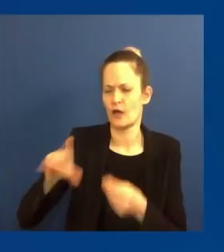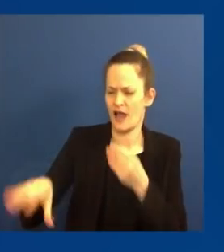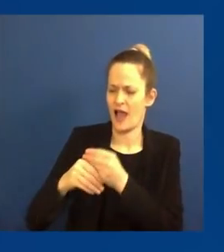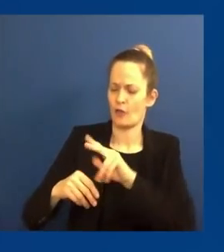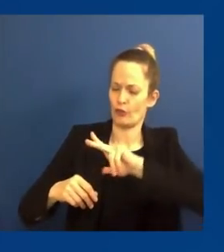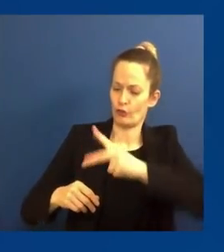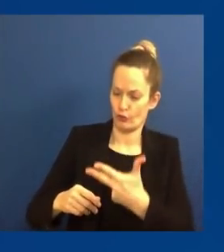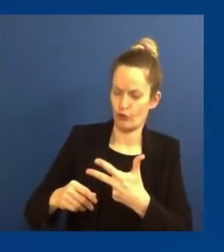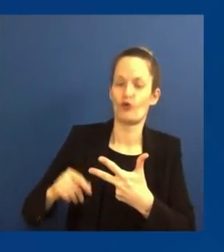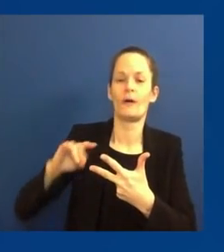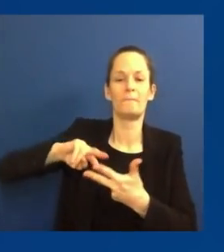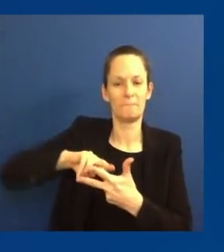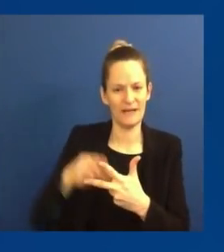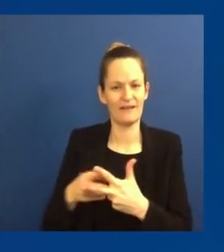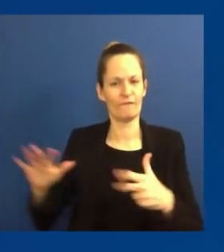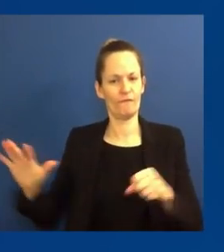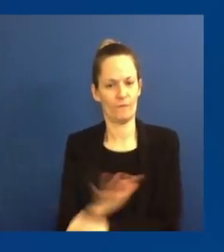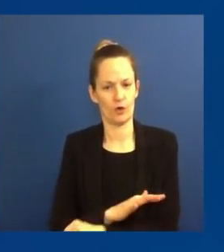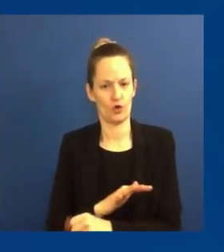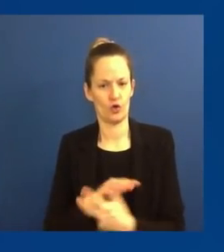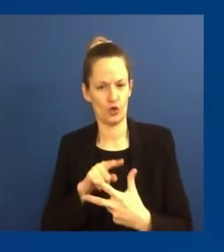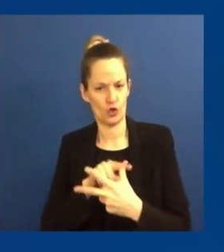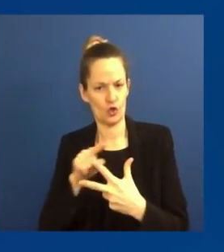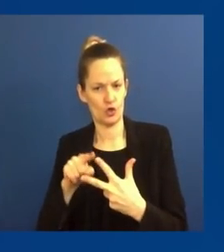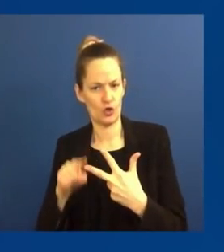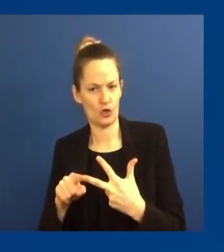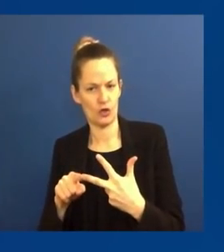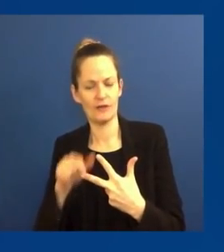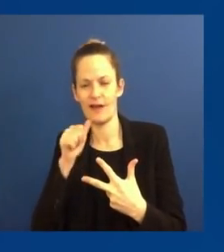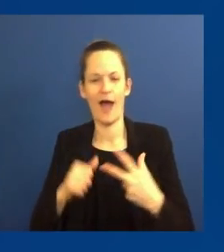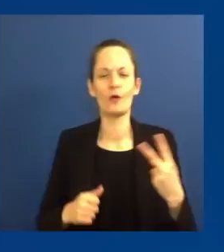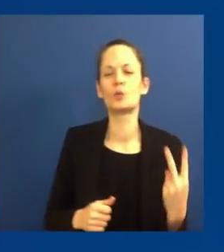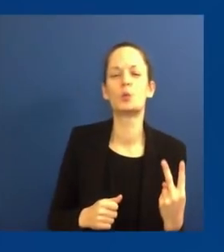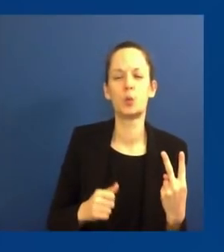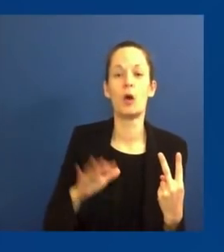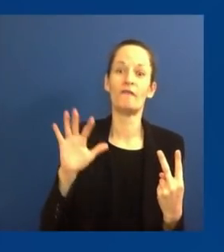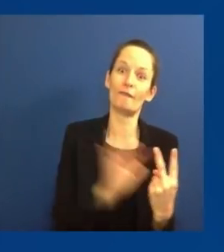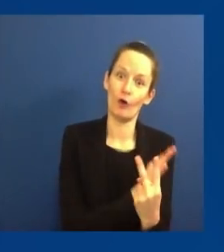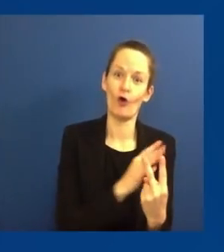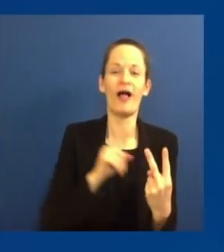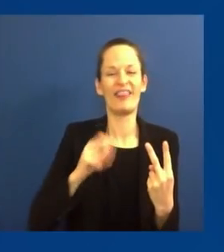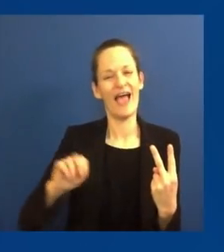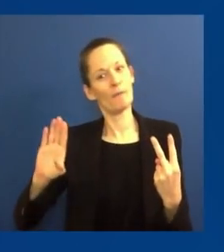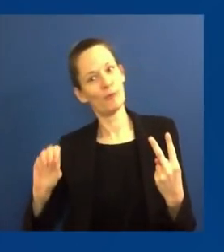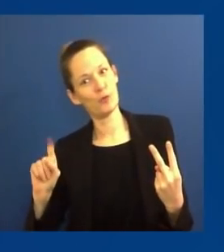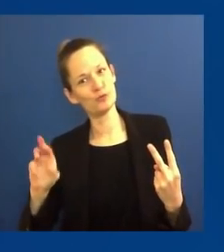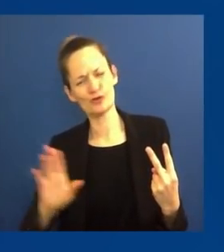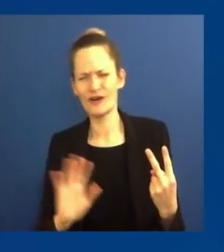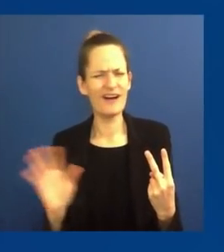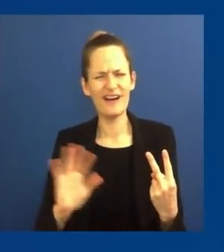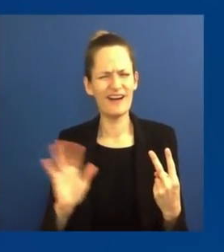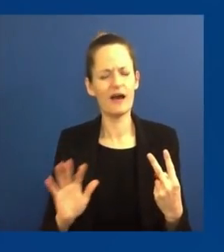demand has been high in the first few days. Households around the country are clearly ordering tests